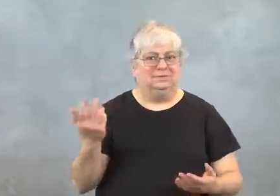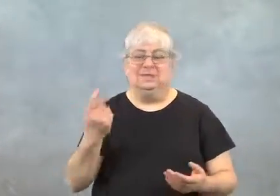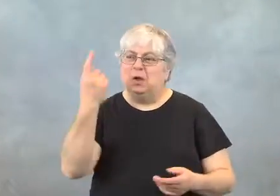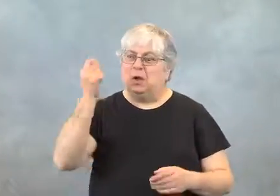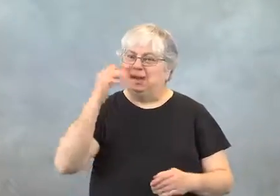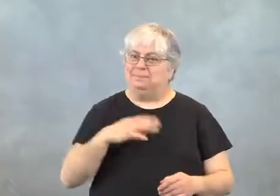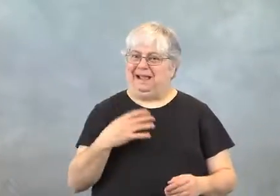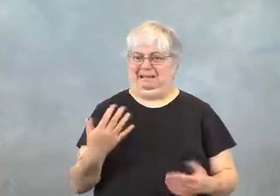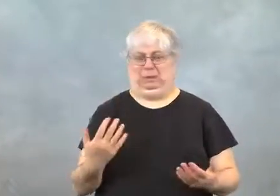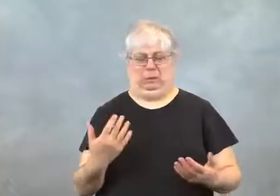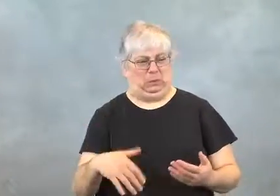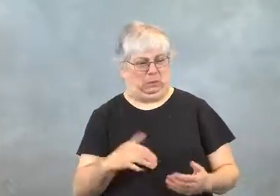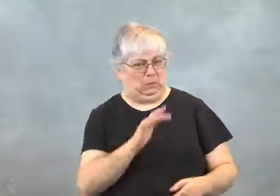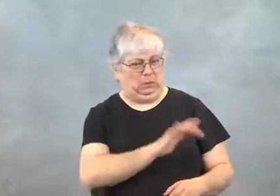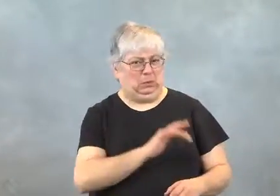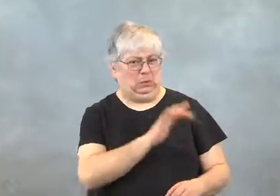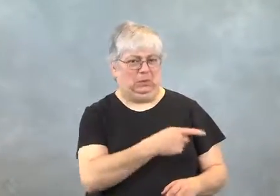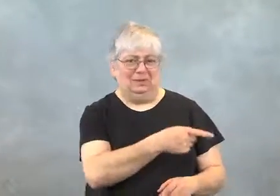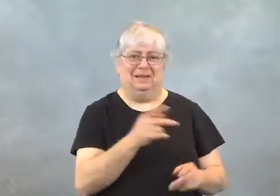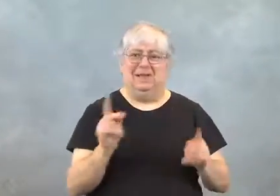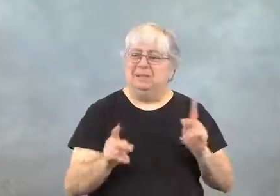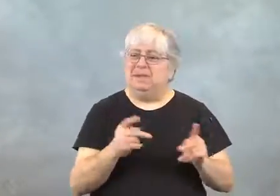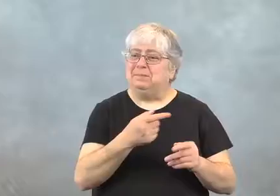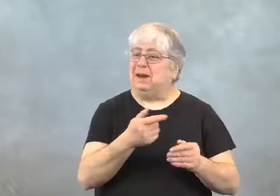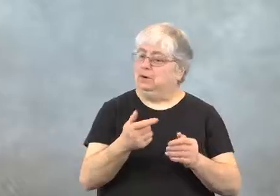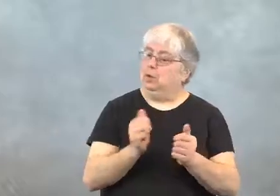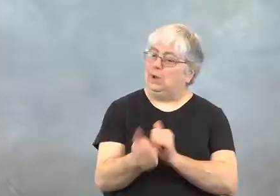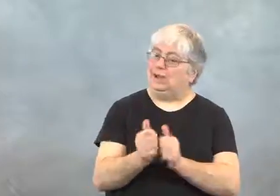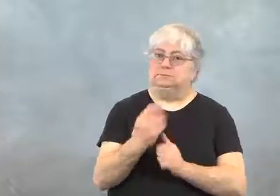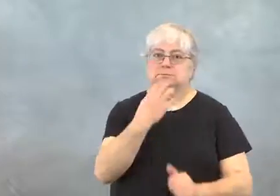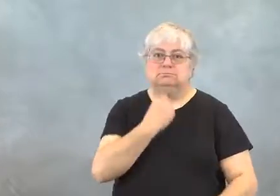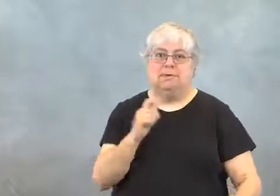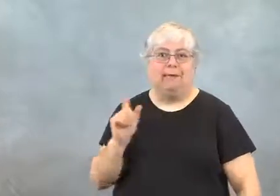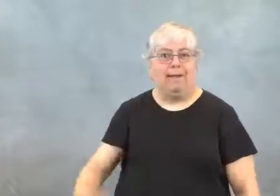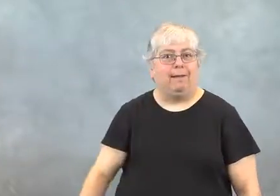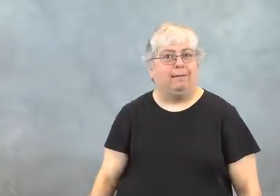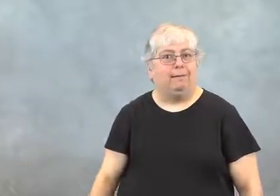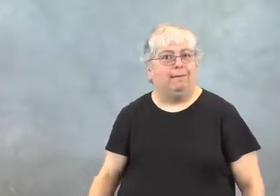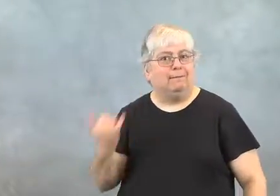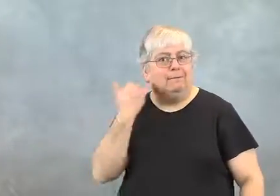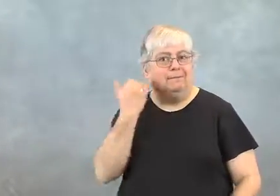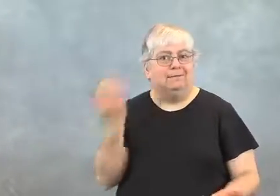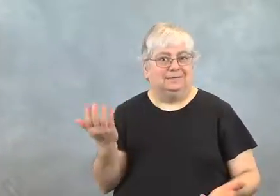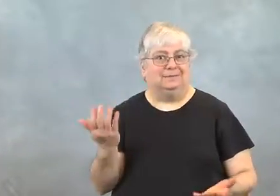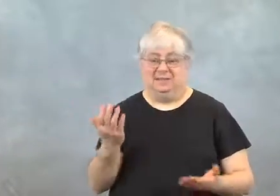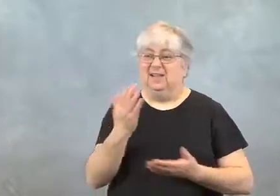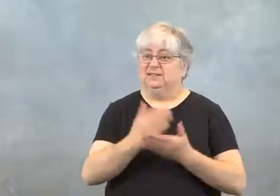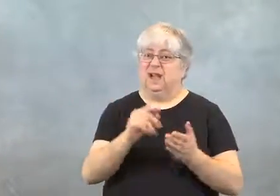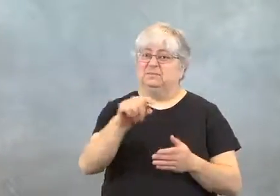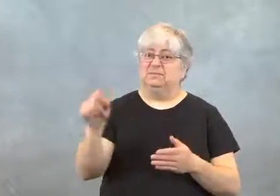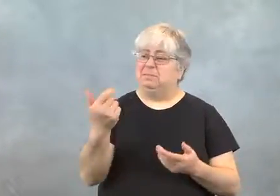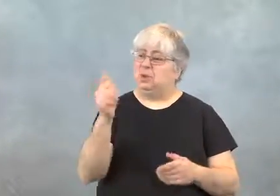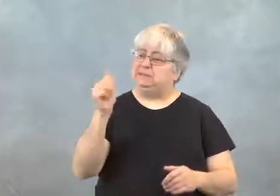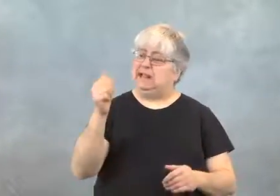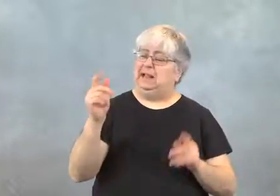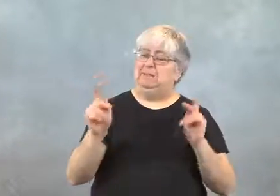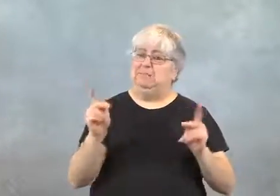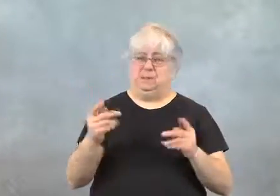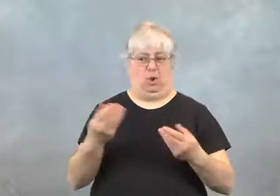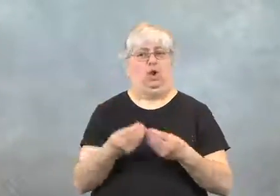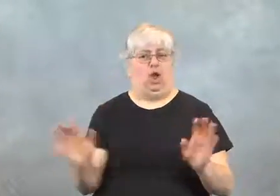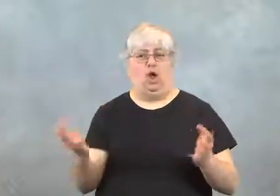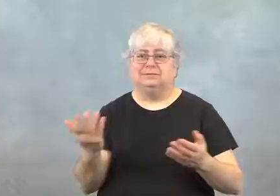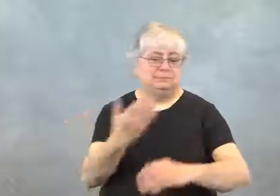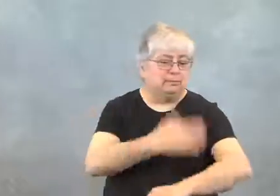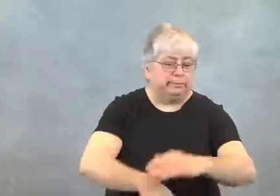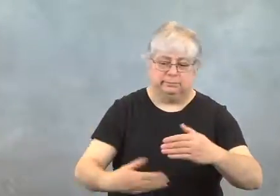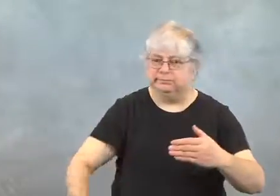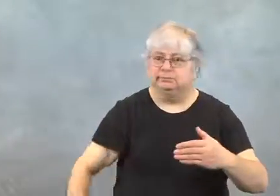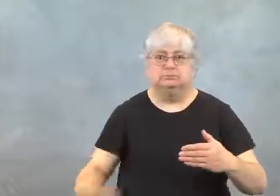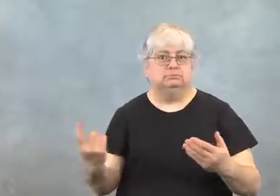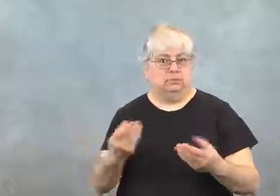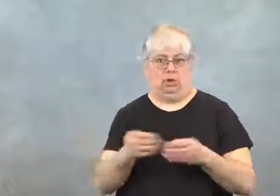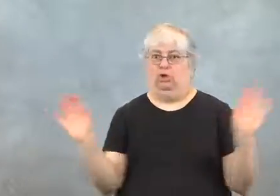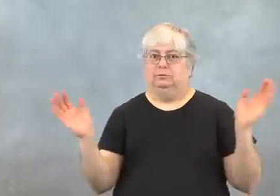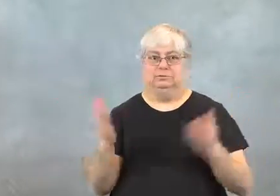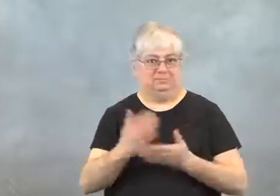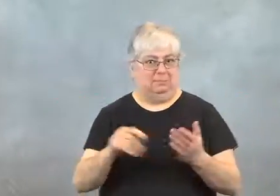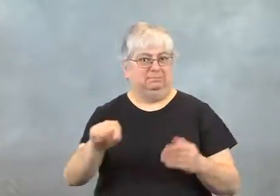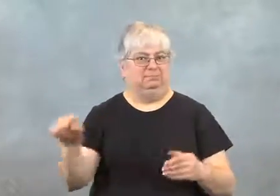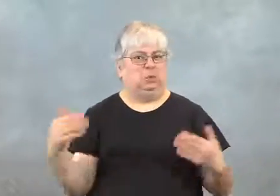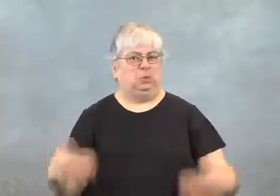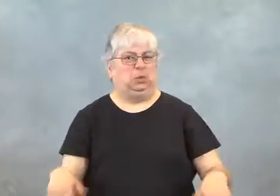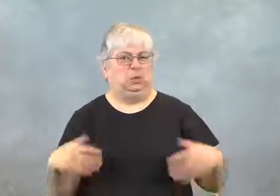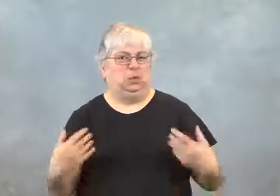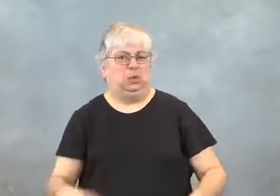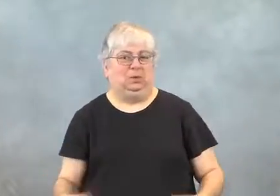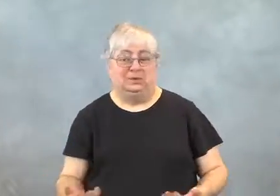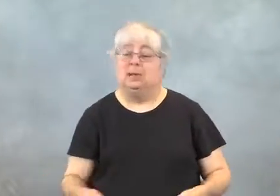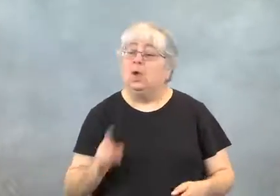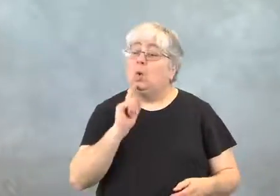One man commented it was sad, because runners depend on their legs.